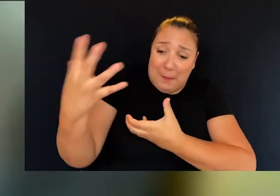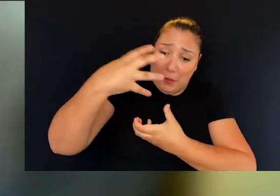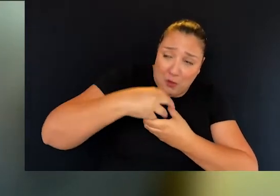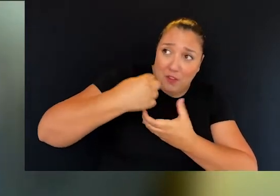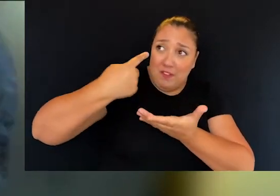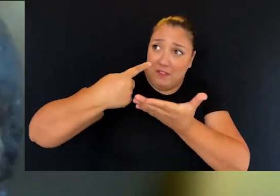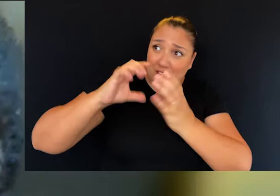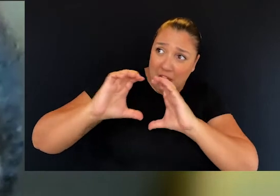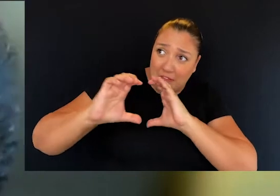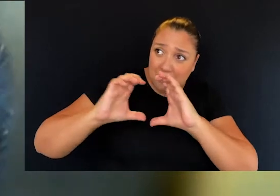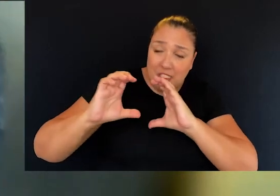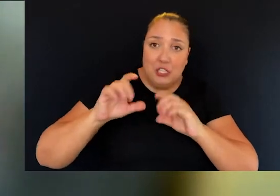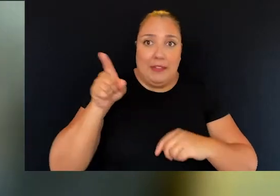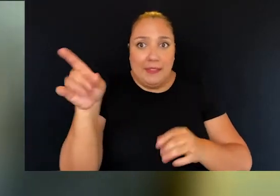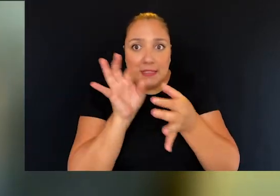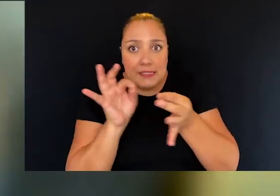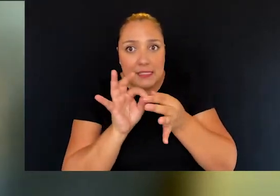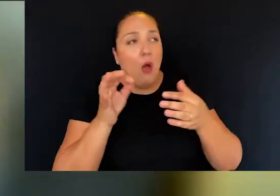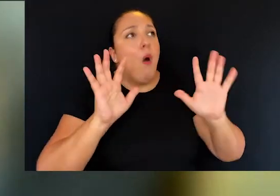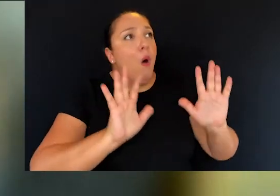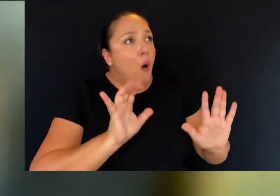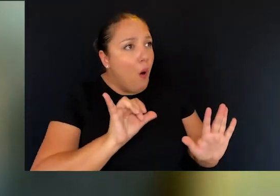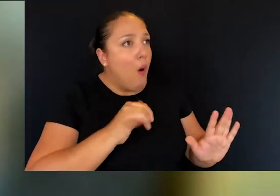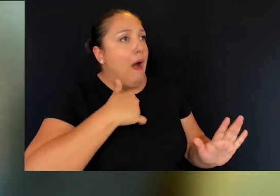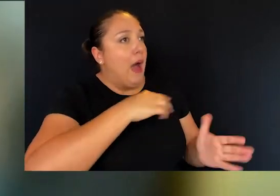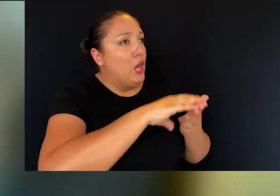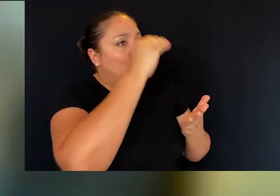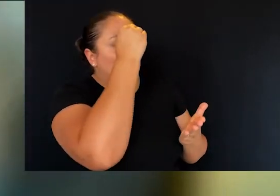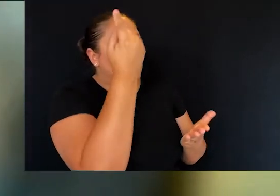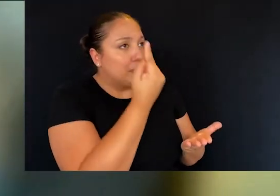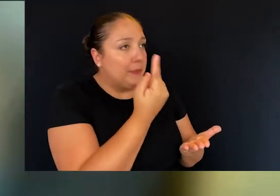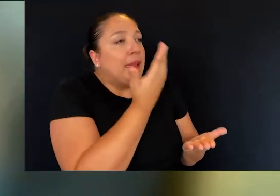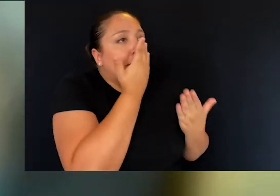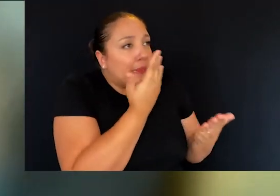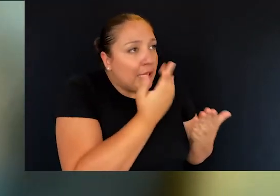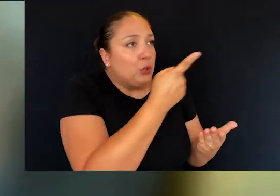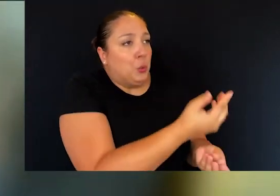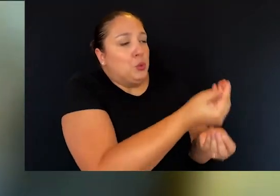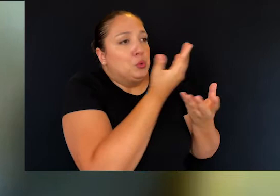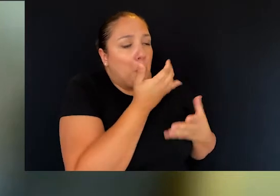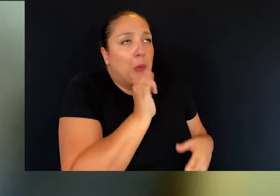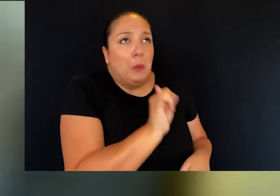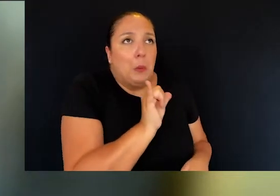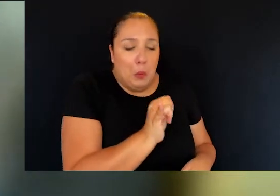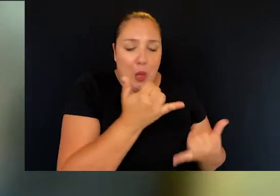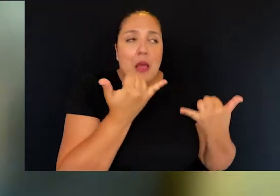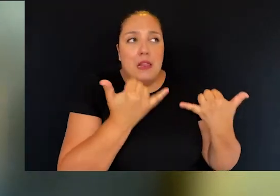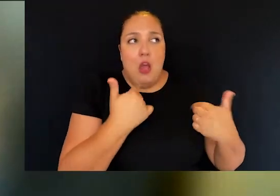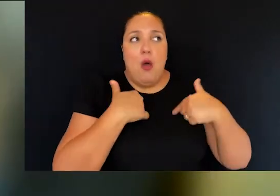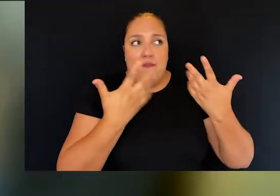"thank you for calling me out on it, "and I've addressed it, and here is how I'm going to "or have already addressed it."